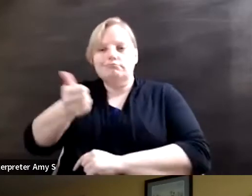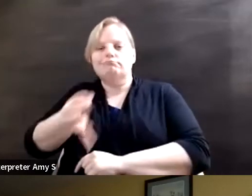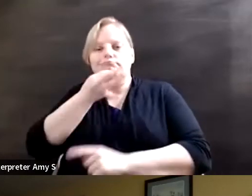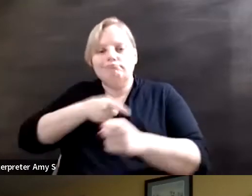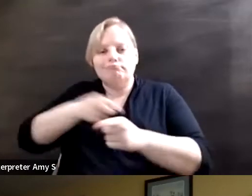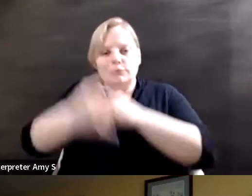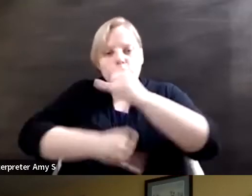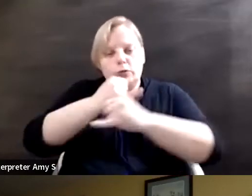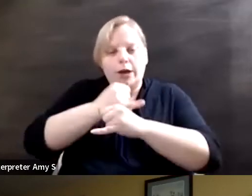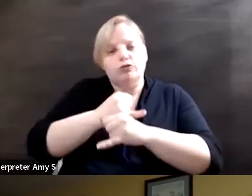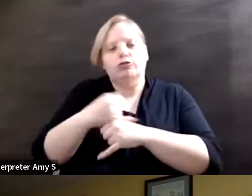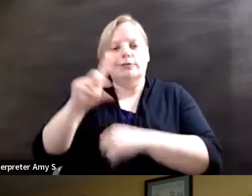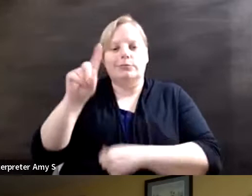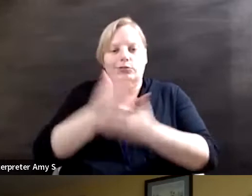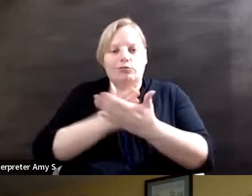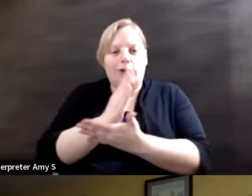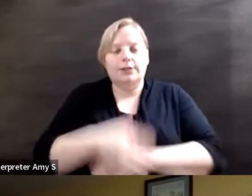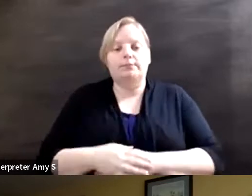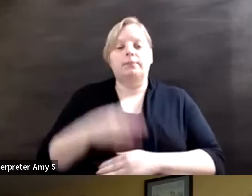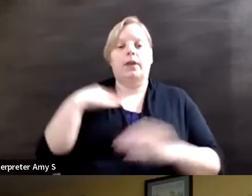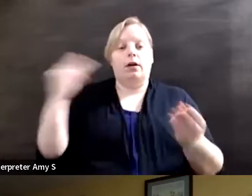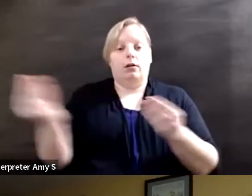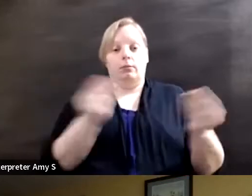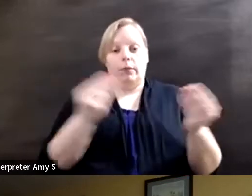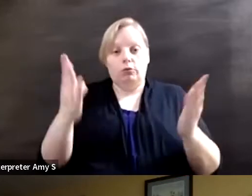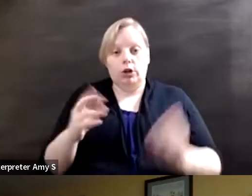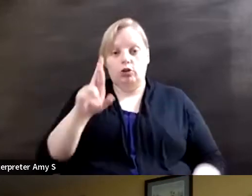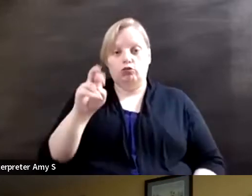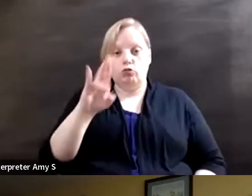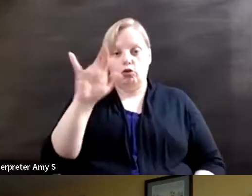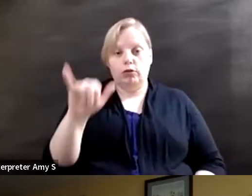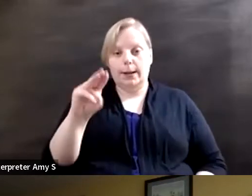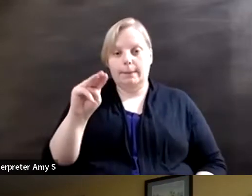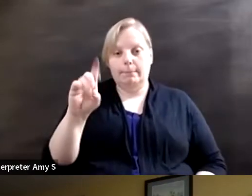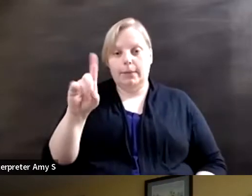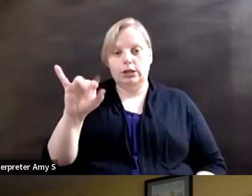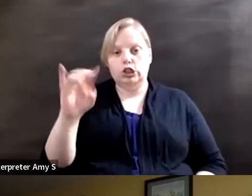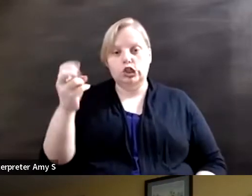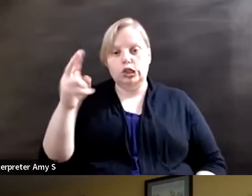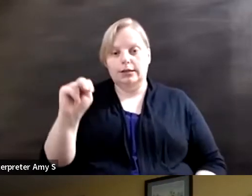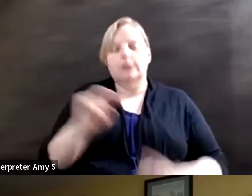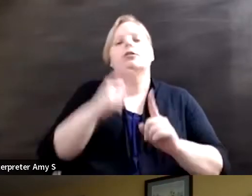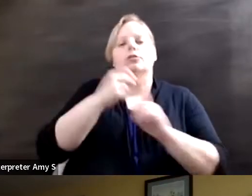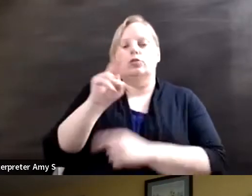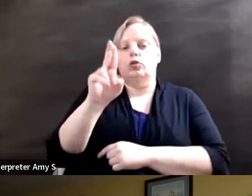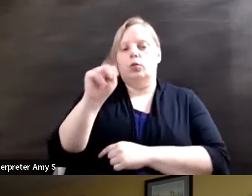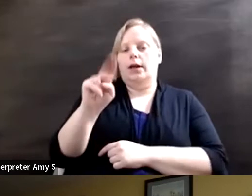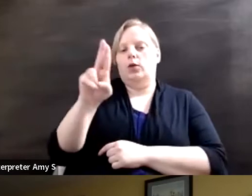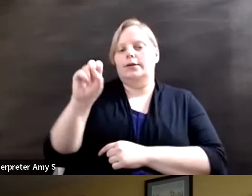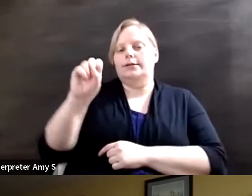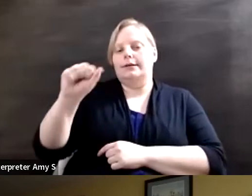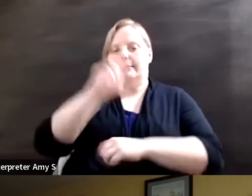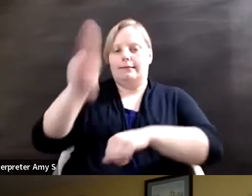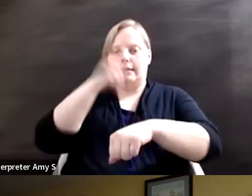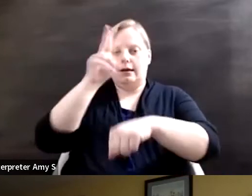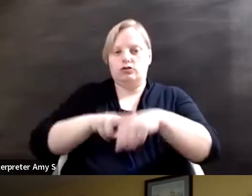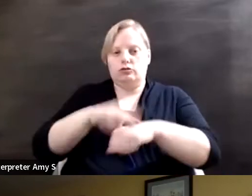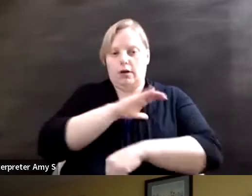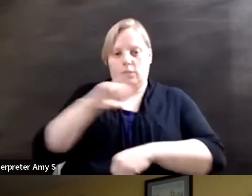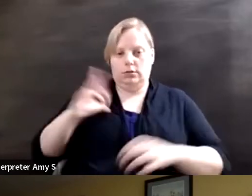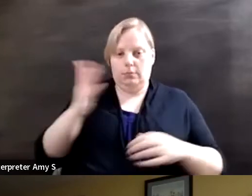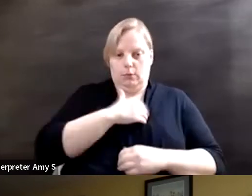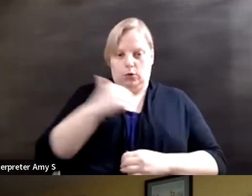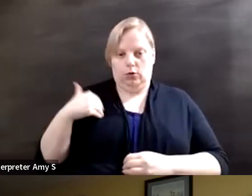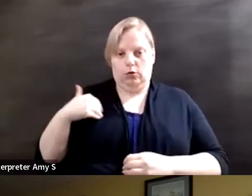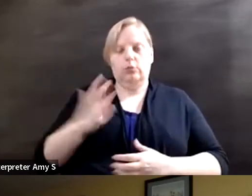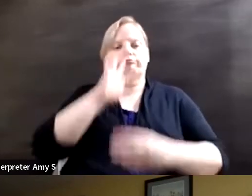moderator Rory Mondshein is a UNA-USA National Council member and a member of the UNA-USA